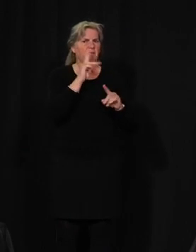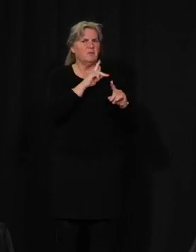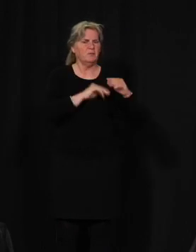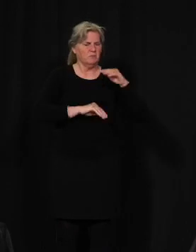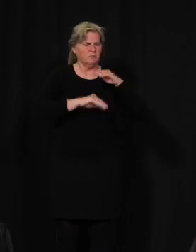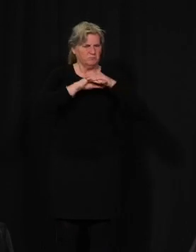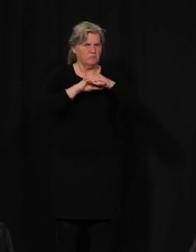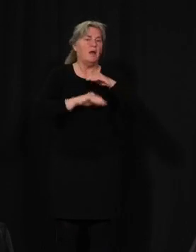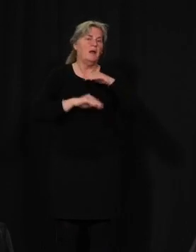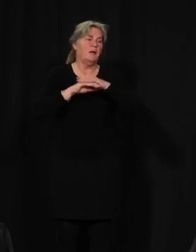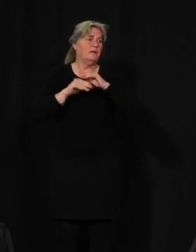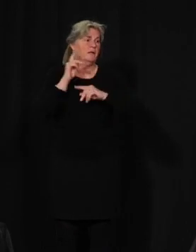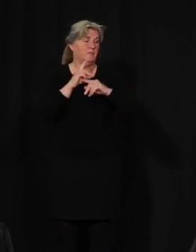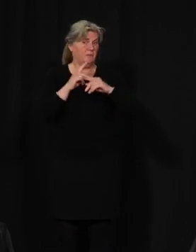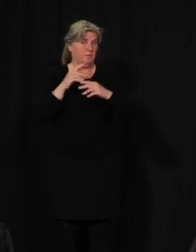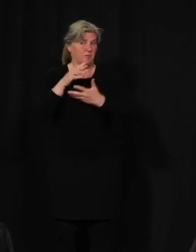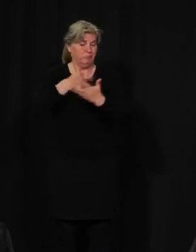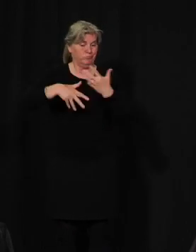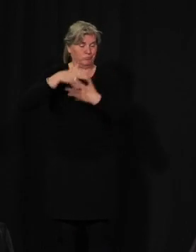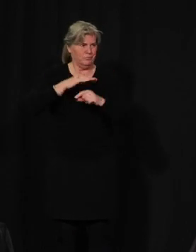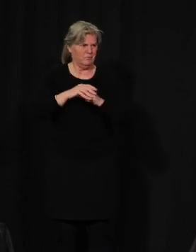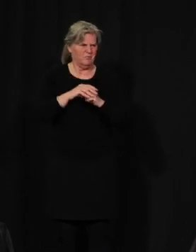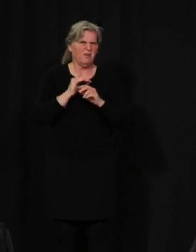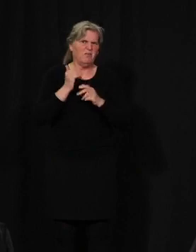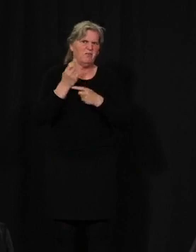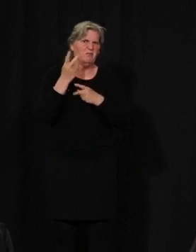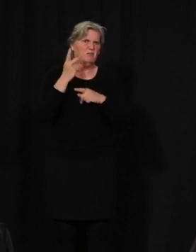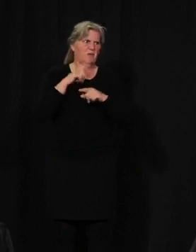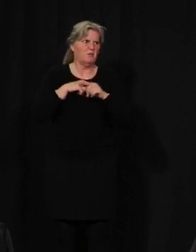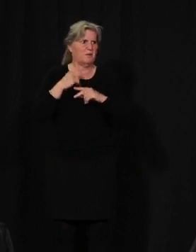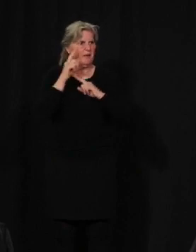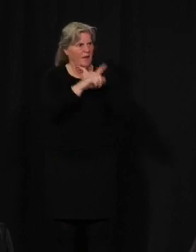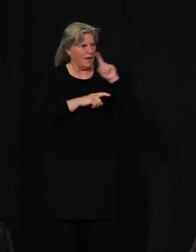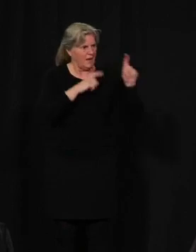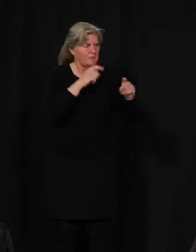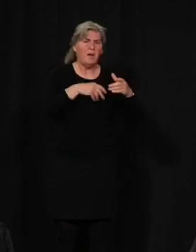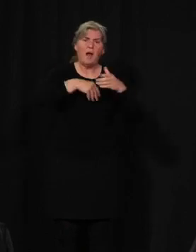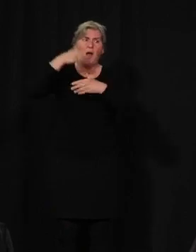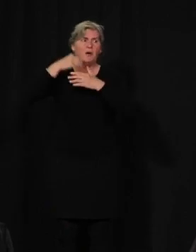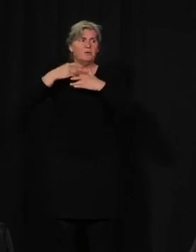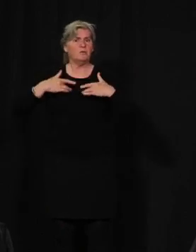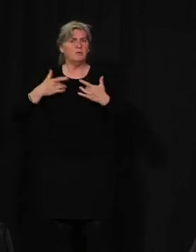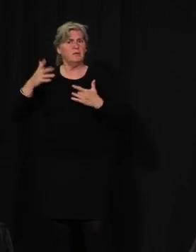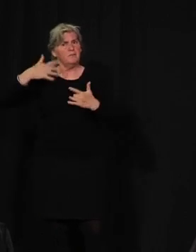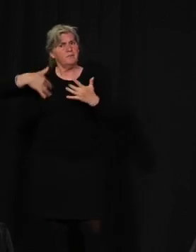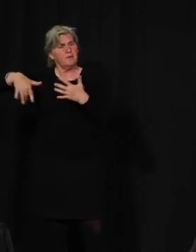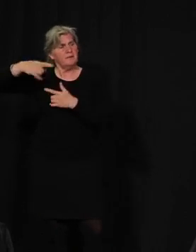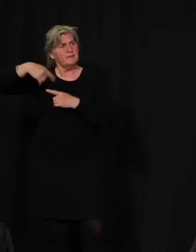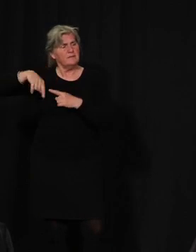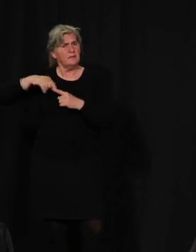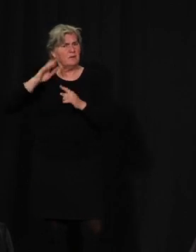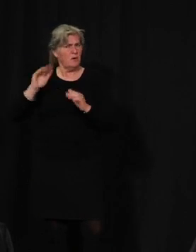And I'm sure you have been asked this over the last few weeks. Outdoor gatherings. Your recommendation again as we